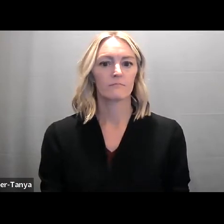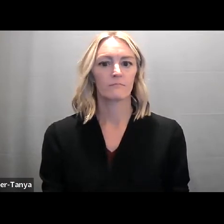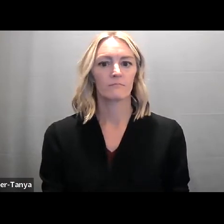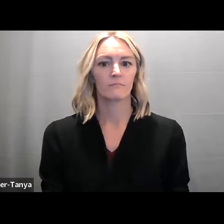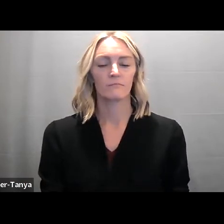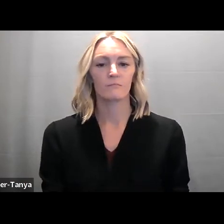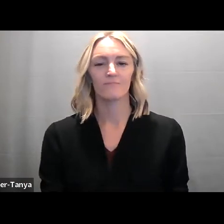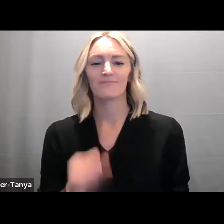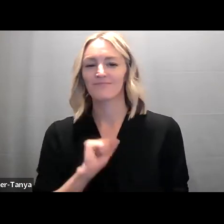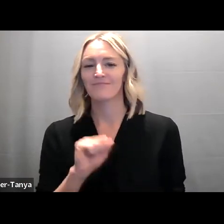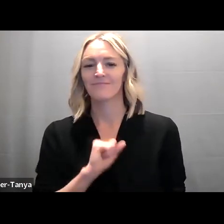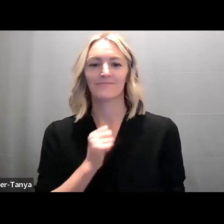Okay.